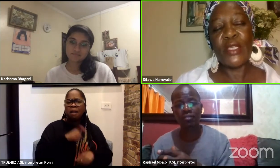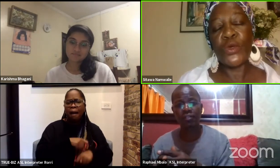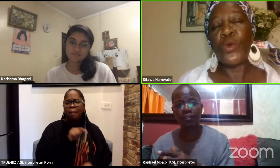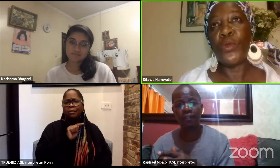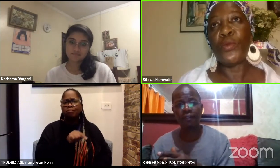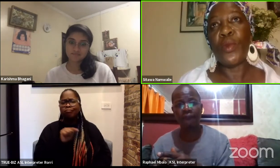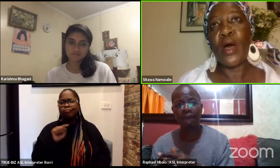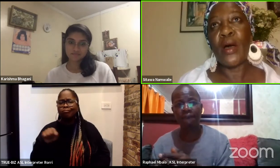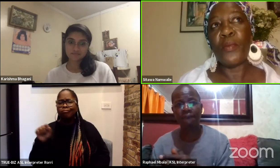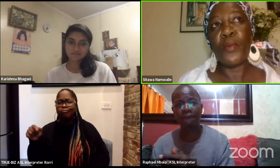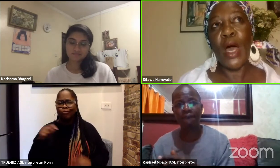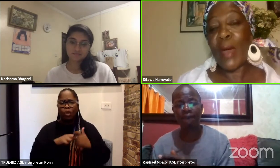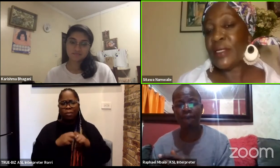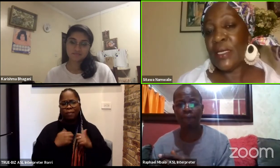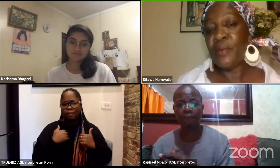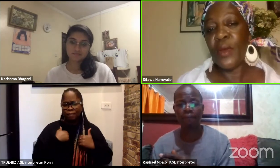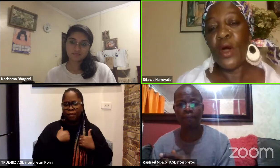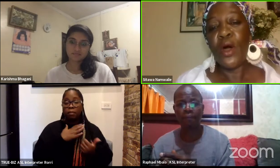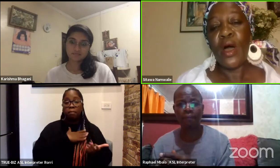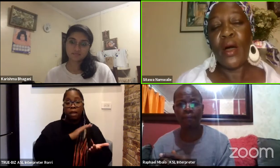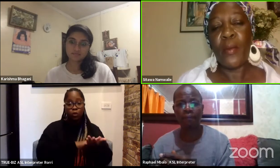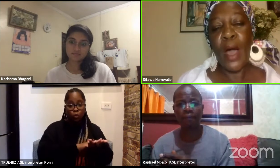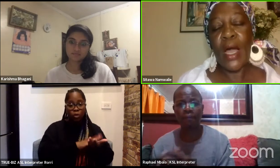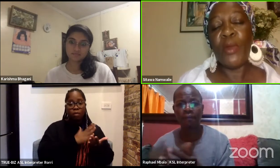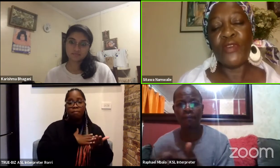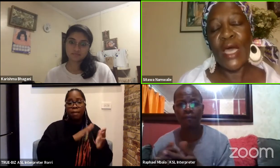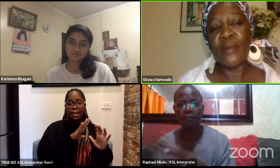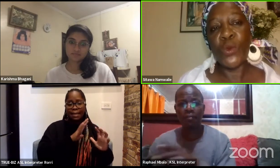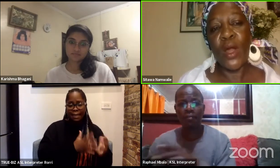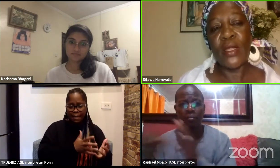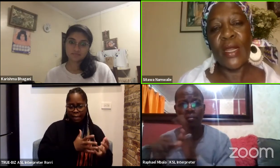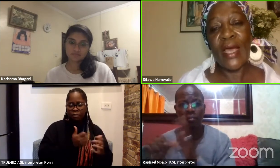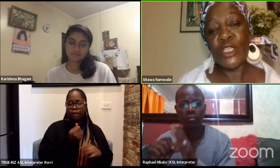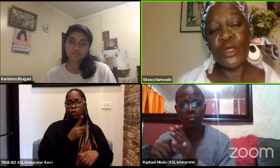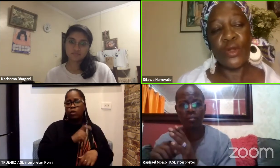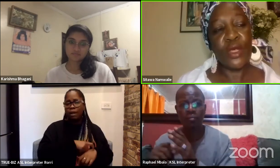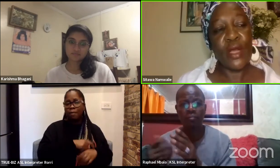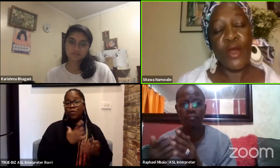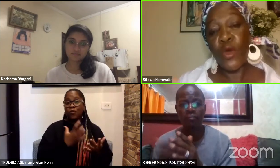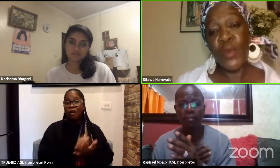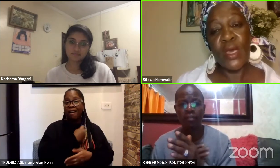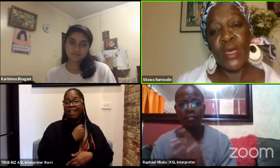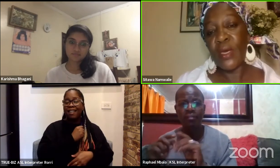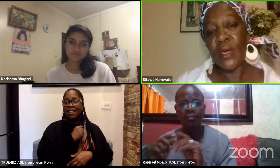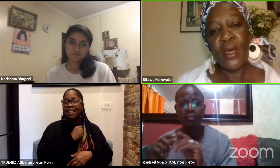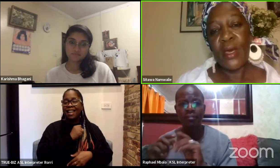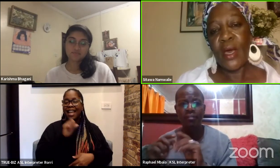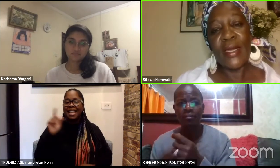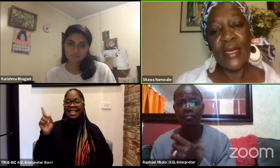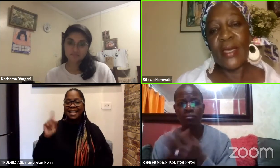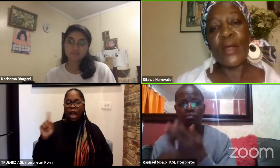My school and my team a couple of times won the Nairobi league